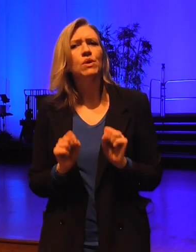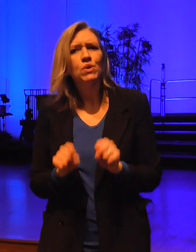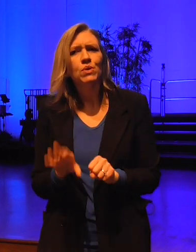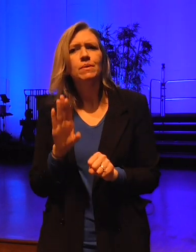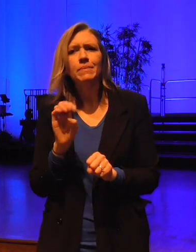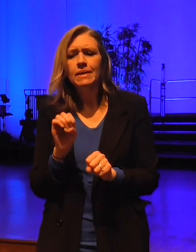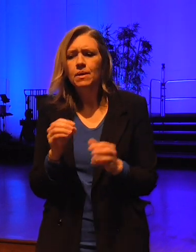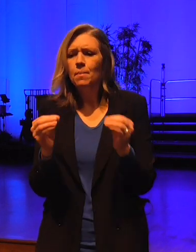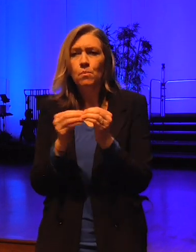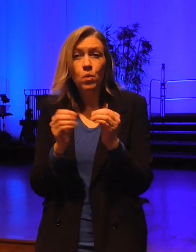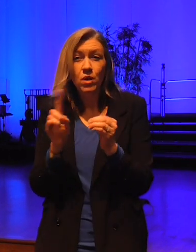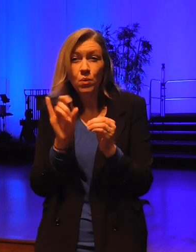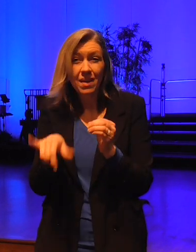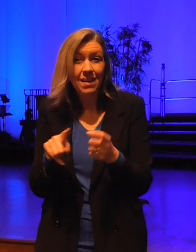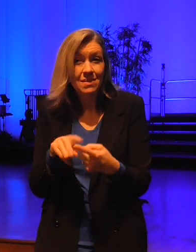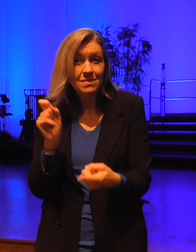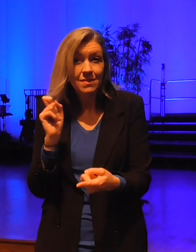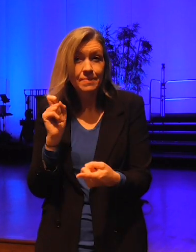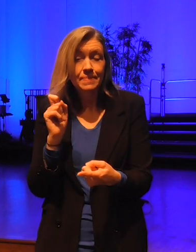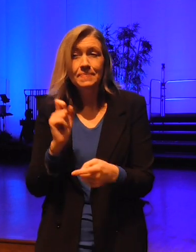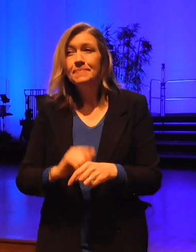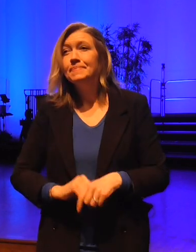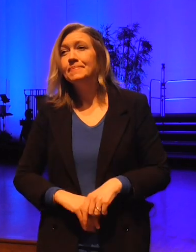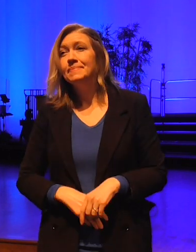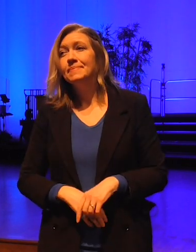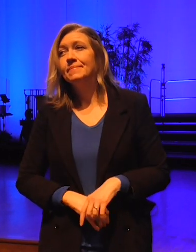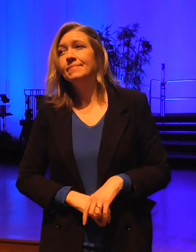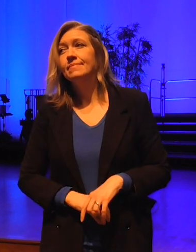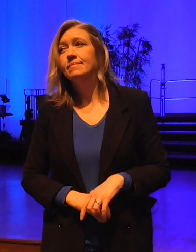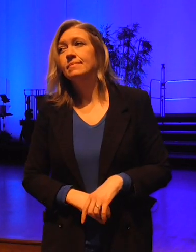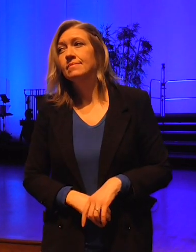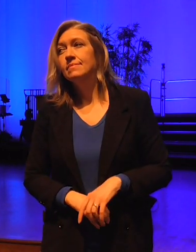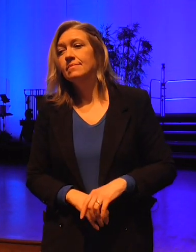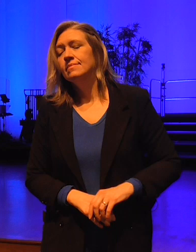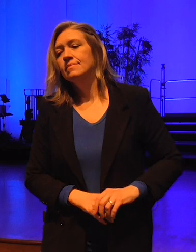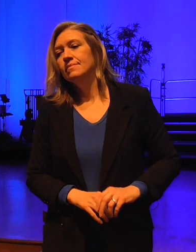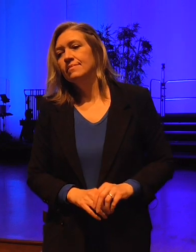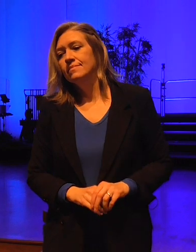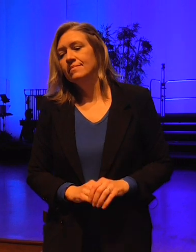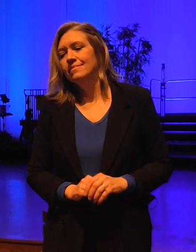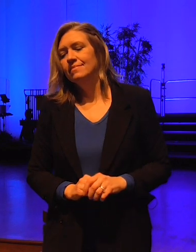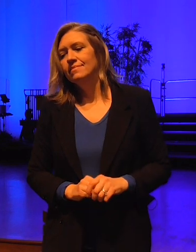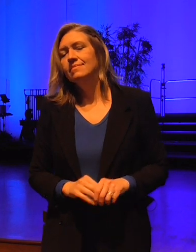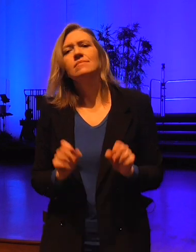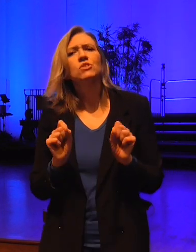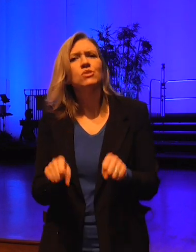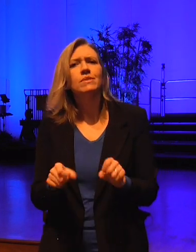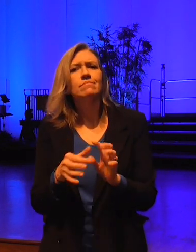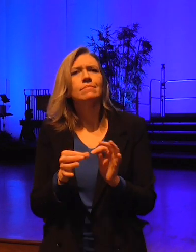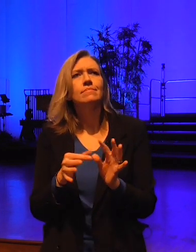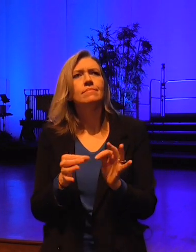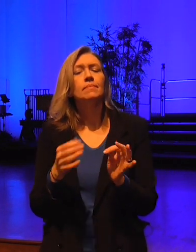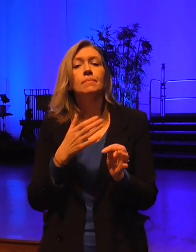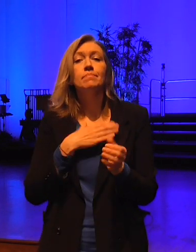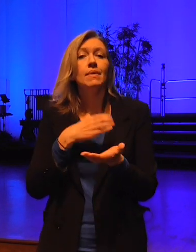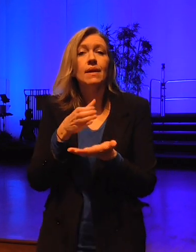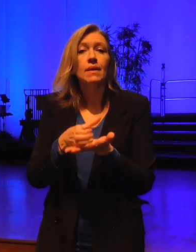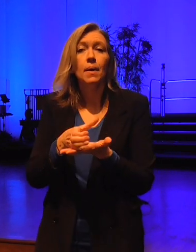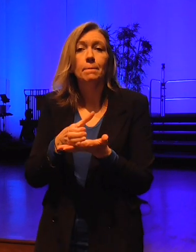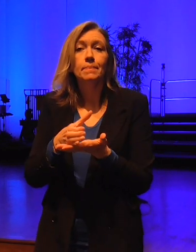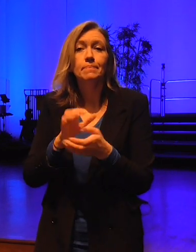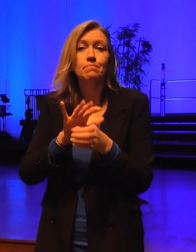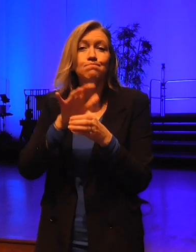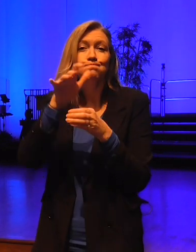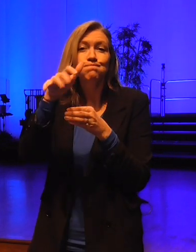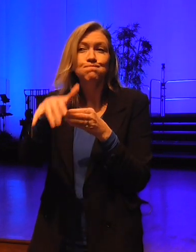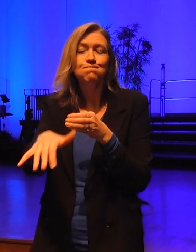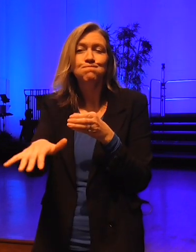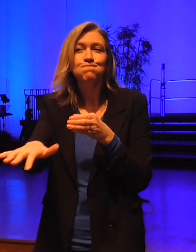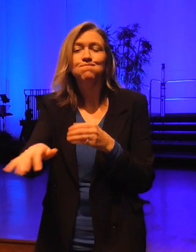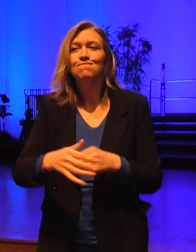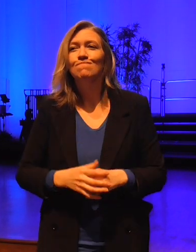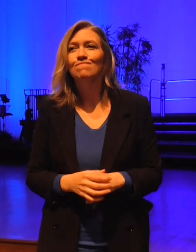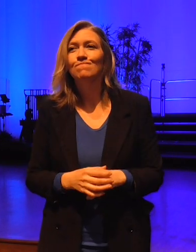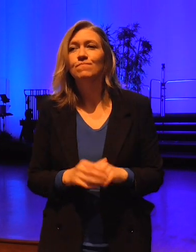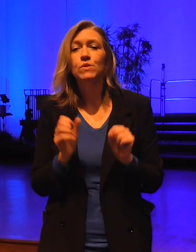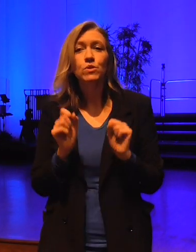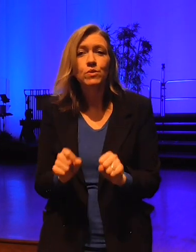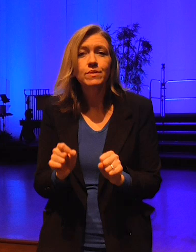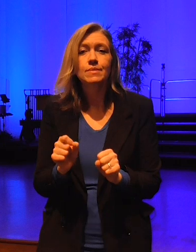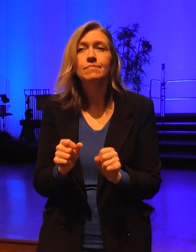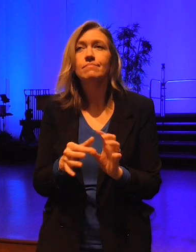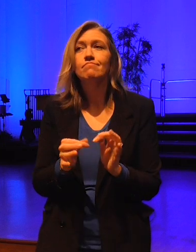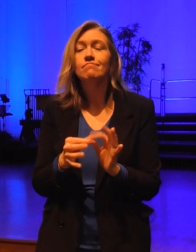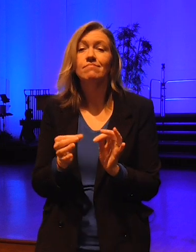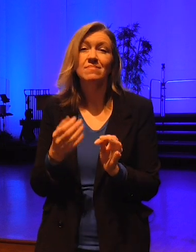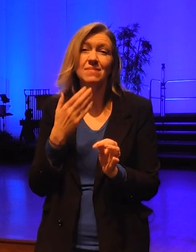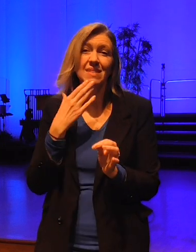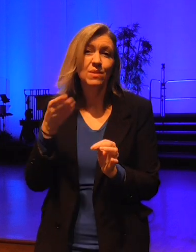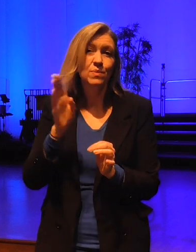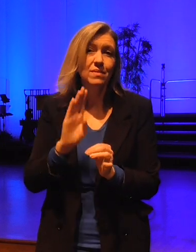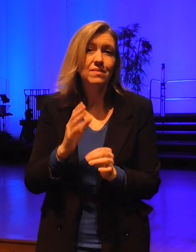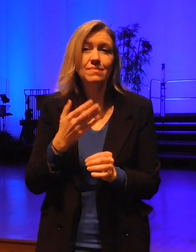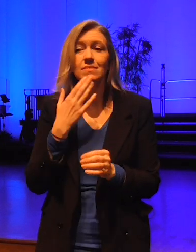from it could be my cup runneth over it could be thank you God thank you Spirit see one of